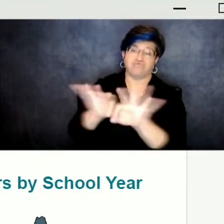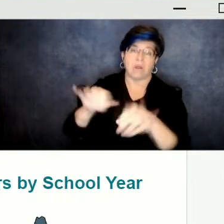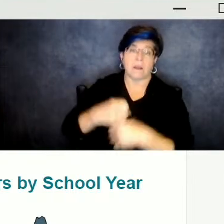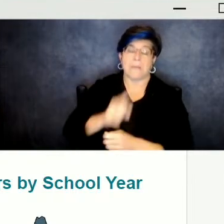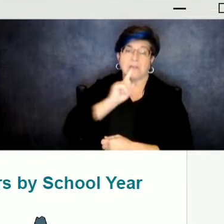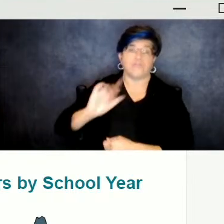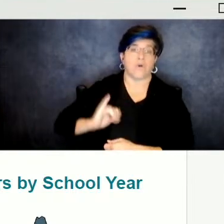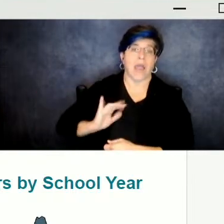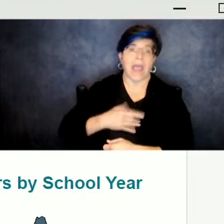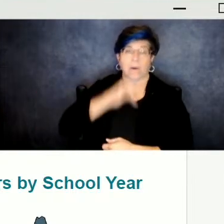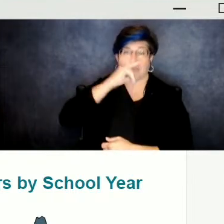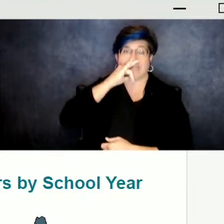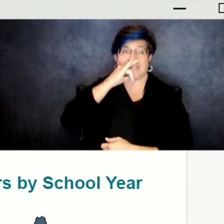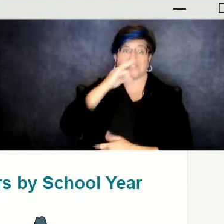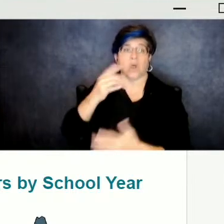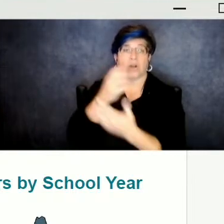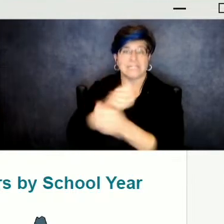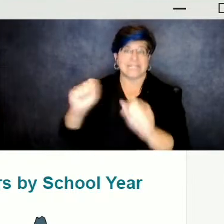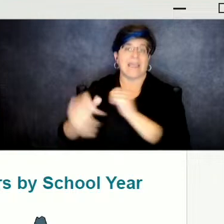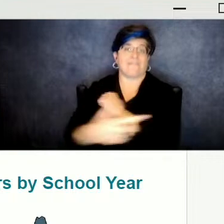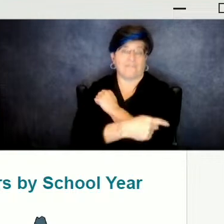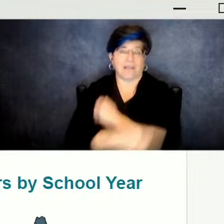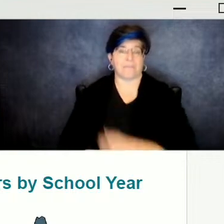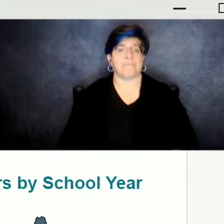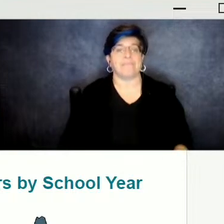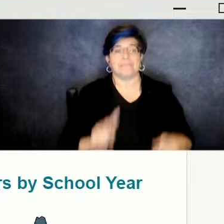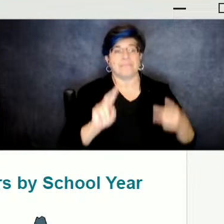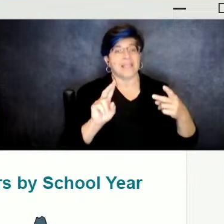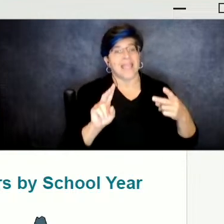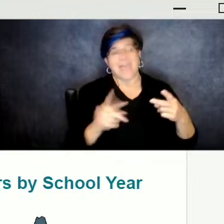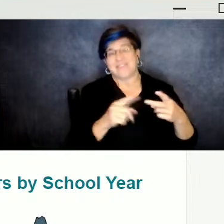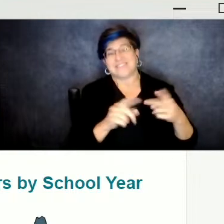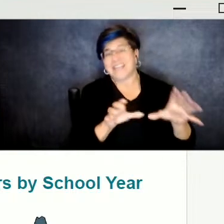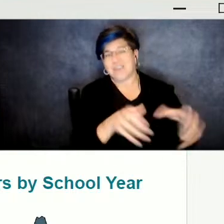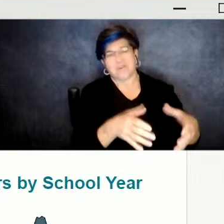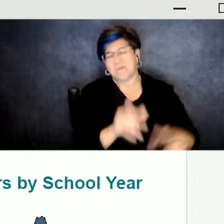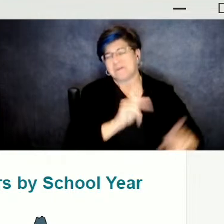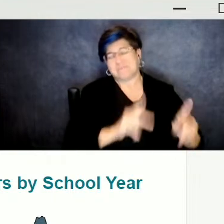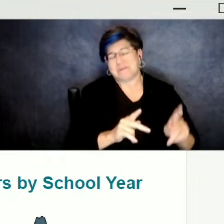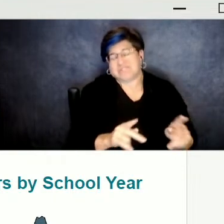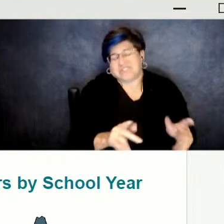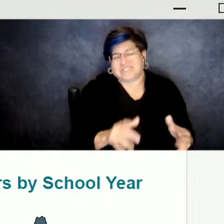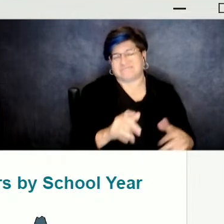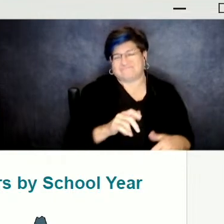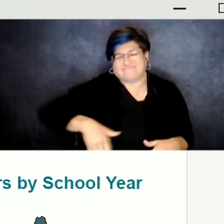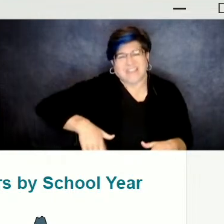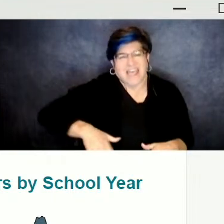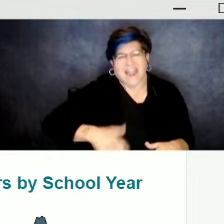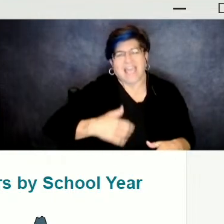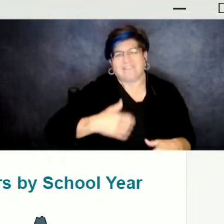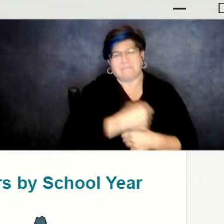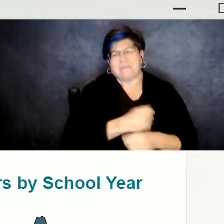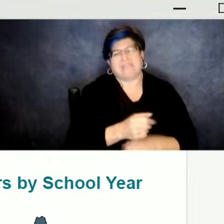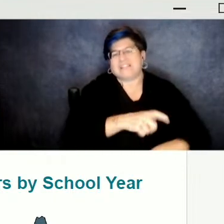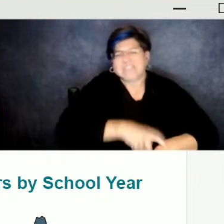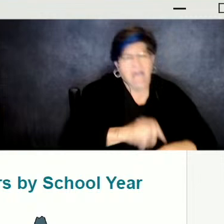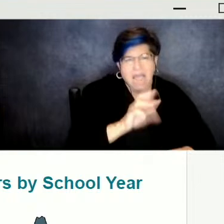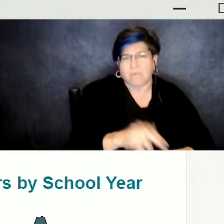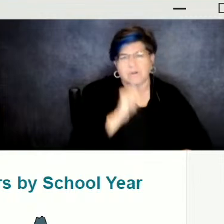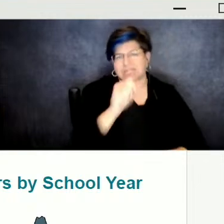HOW CRITICAL OF A ROLE THEY'RE PLAYING IN THEIR WORK TO MAKE SURE OUR KIDS ARE VACCINATED. THE SECOND GROUP IS FOLKS WHO